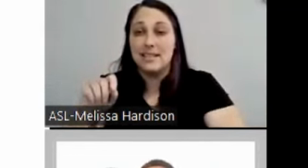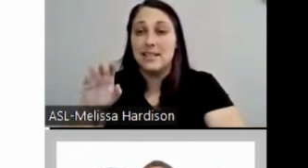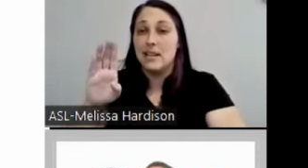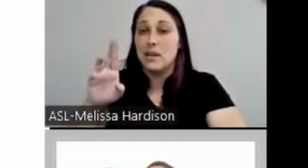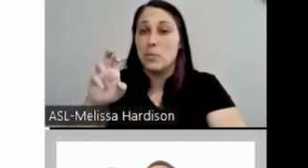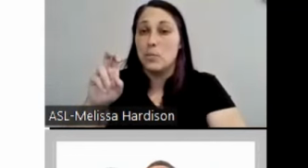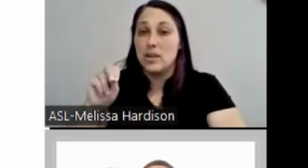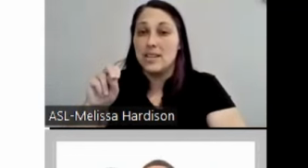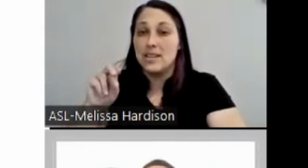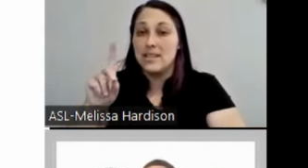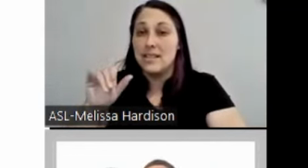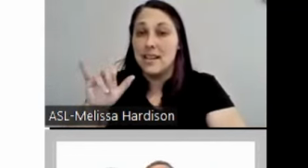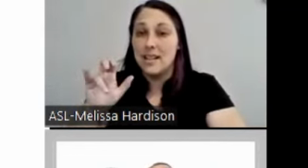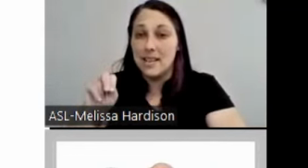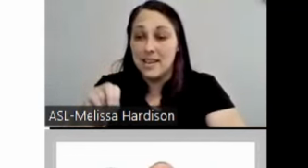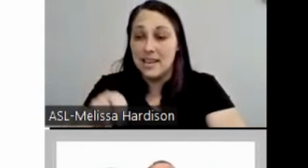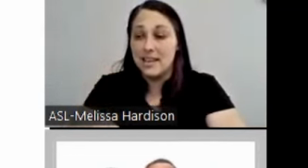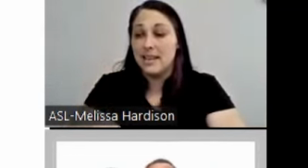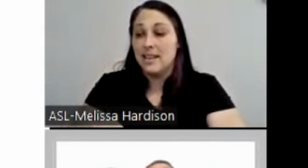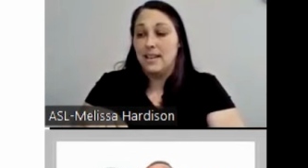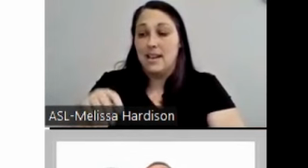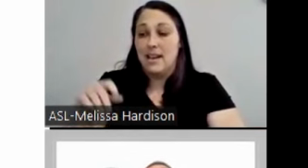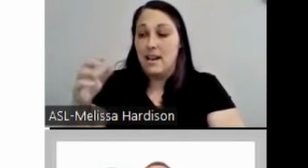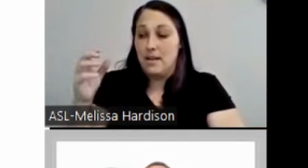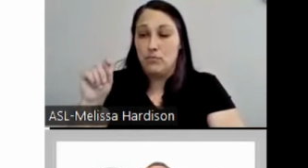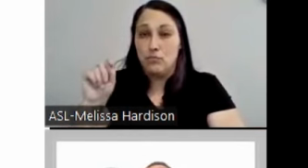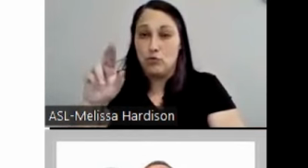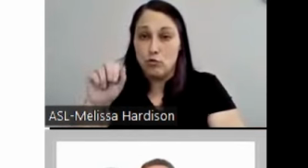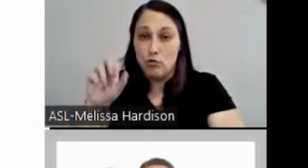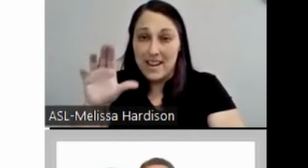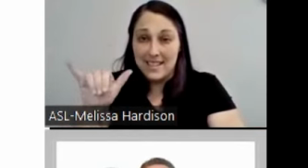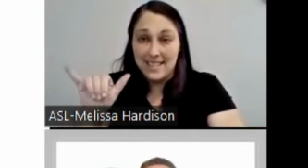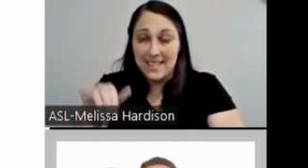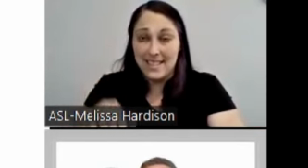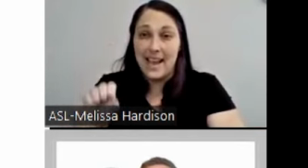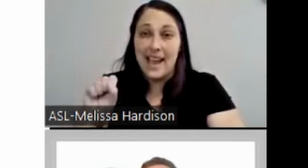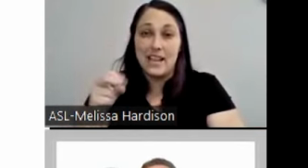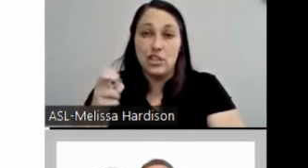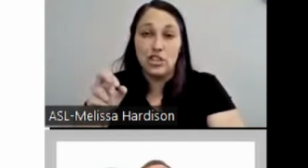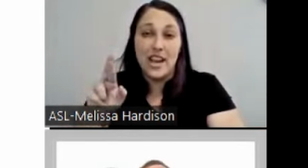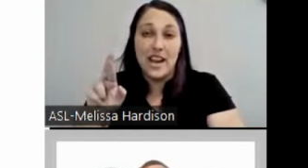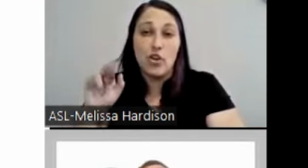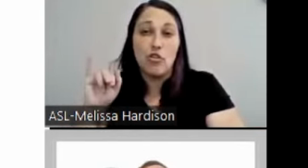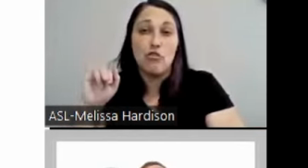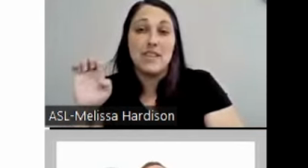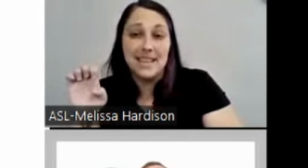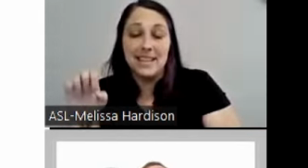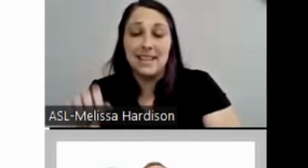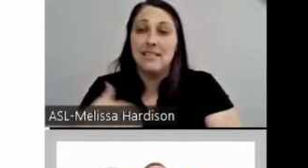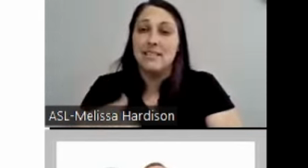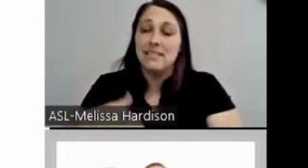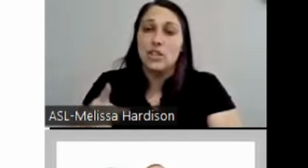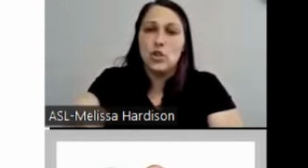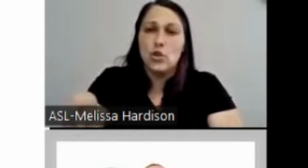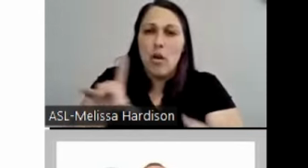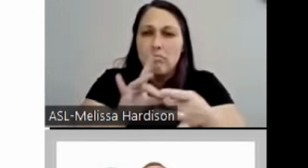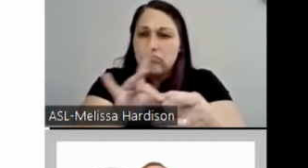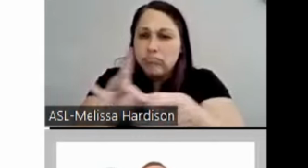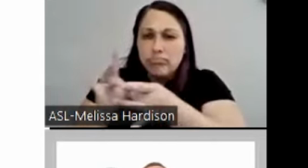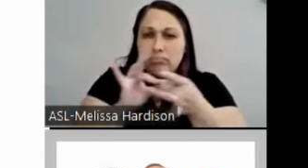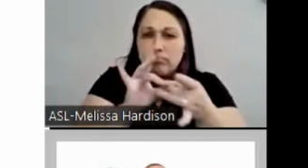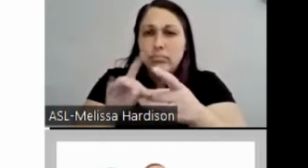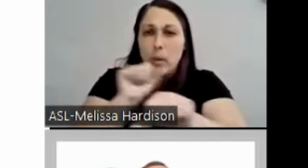in the state, our state AAs provide this, through our state elderly